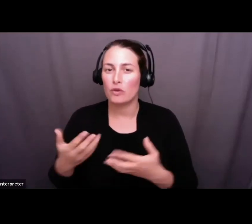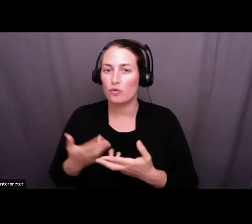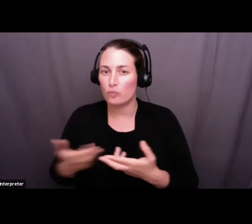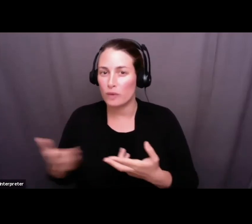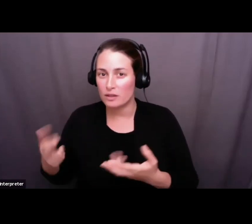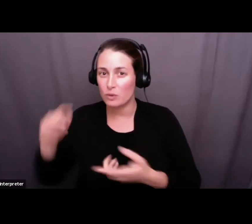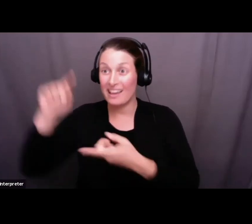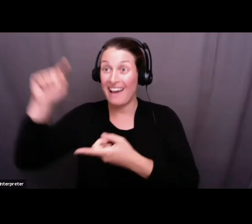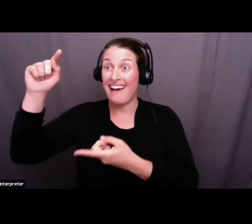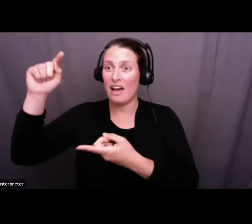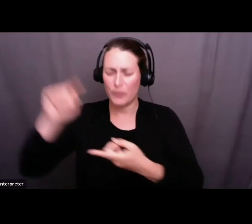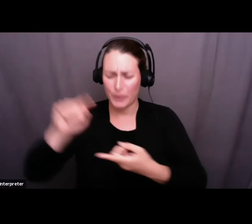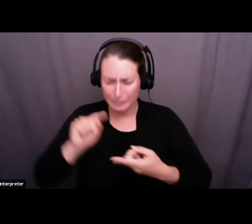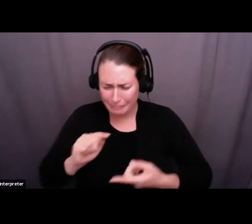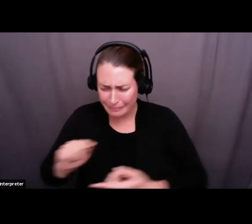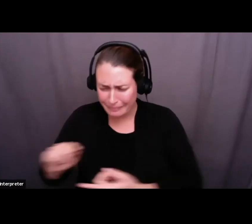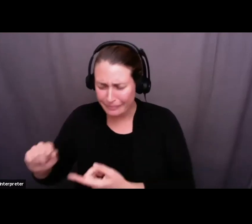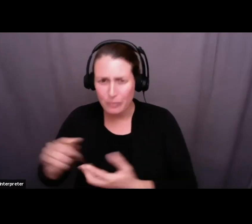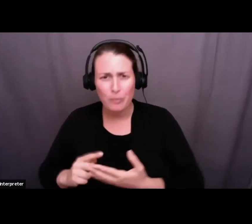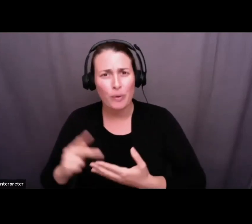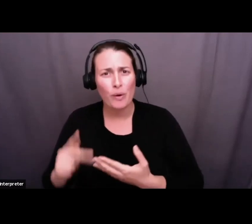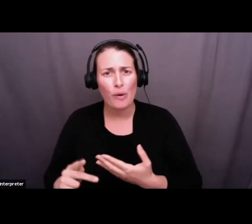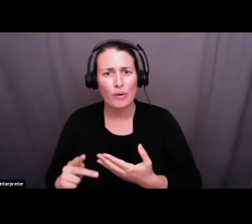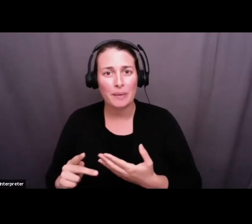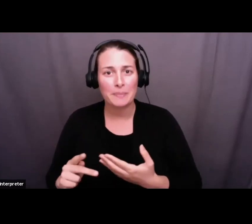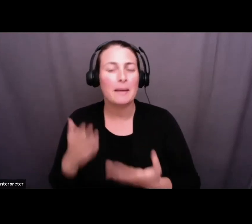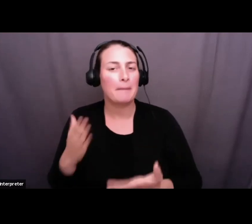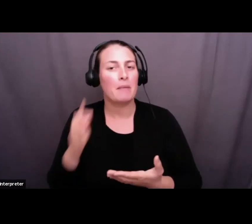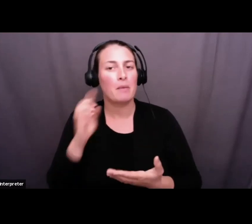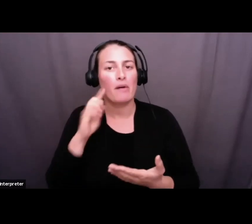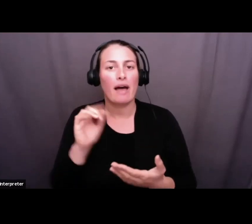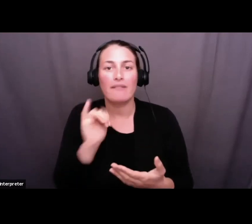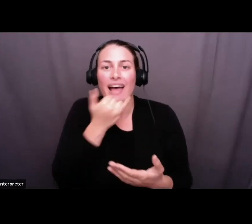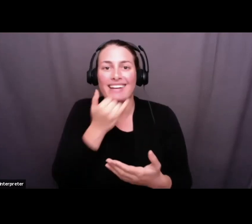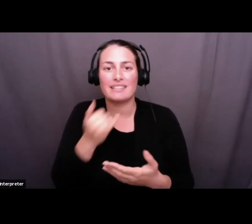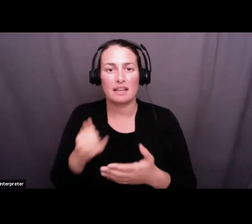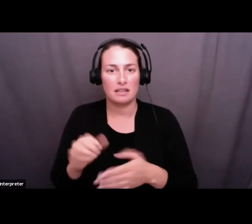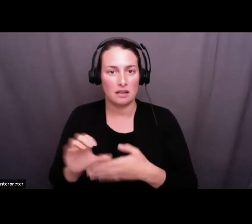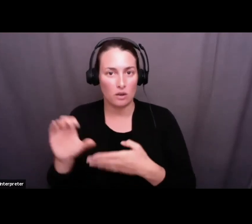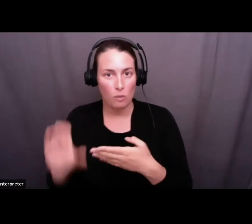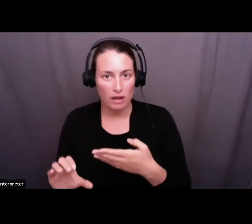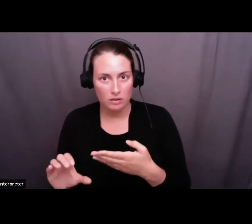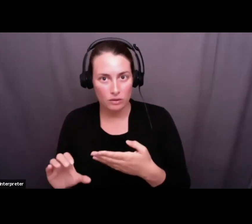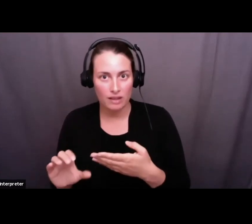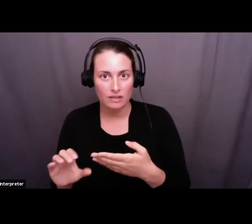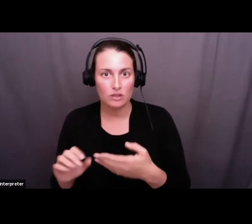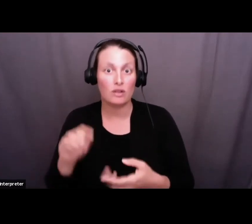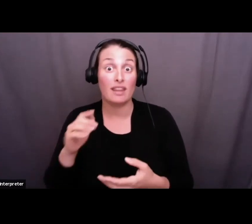of programs, which might have, again, unintended consequences, like reducing support for diversity